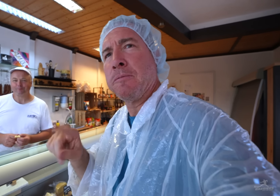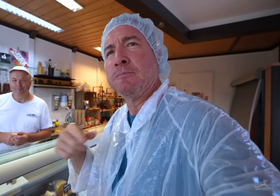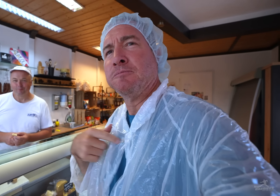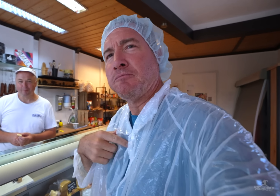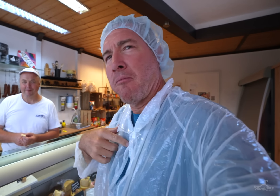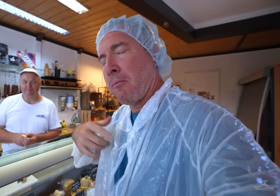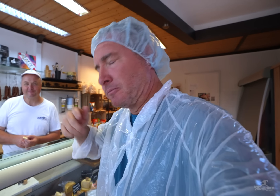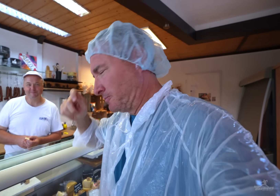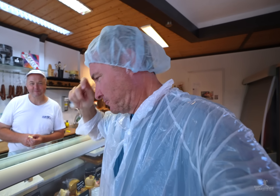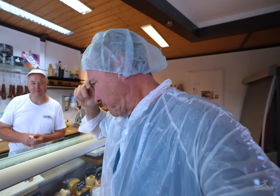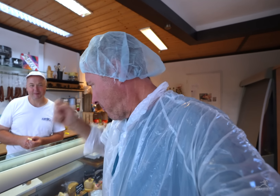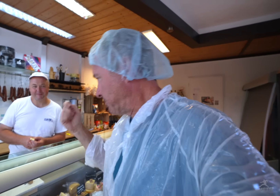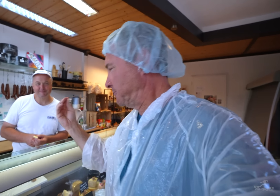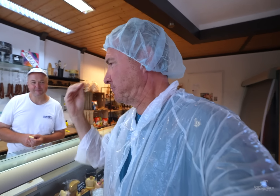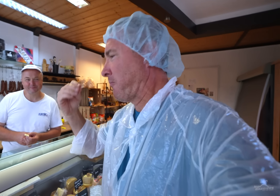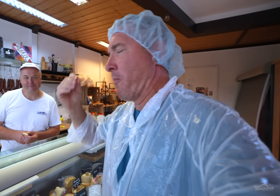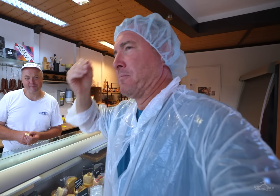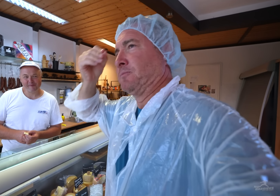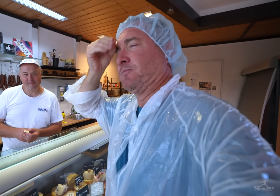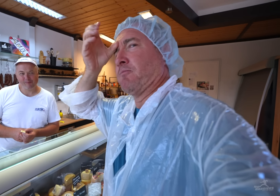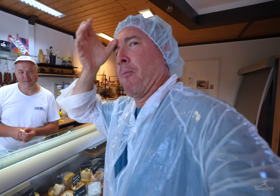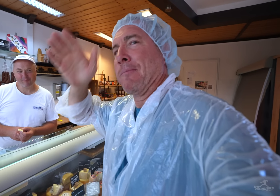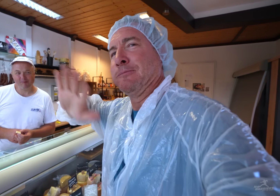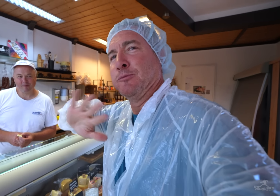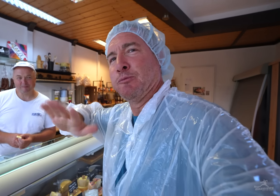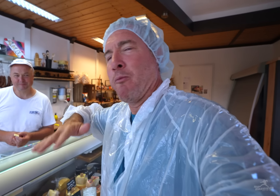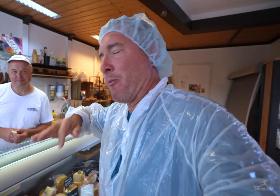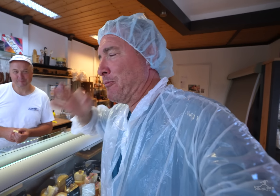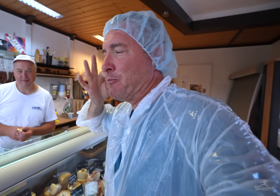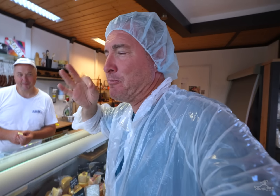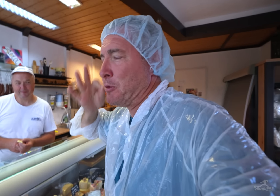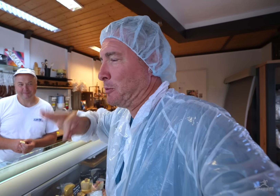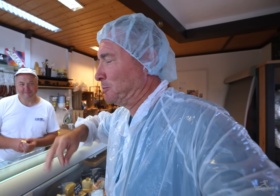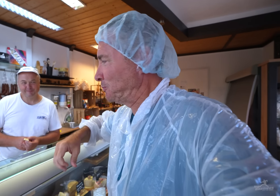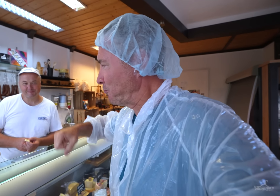Thank you for teaching me how to make cheese.